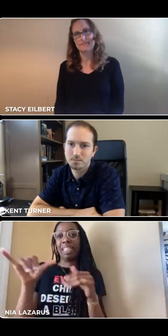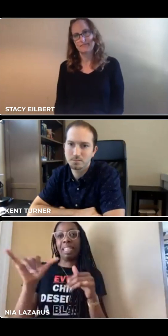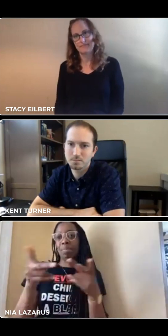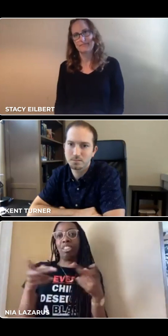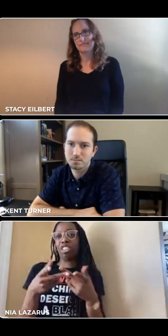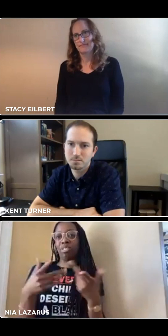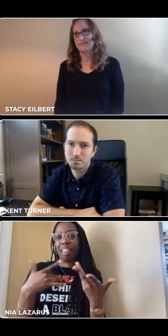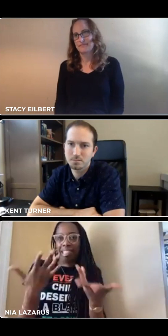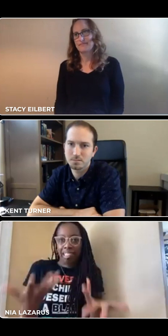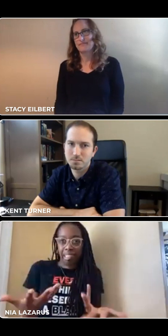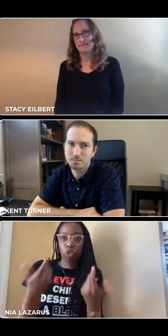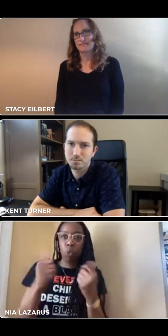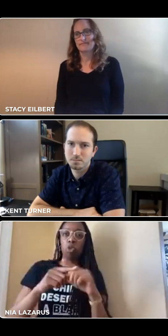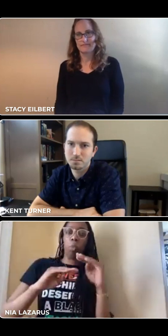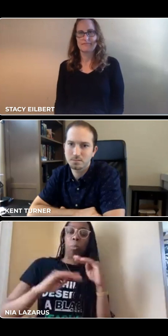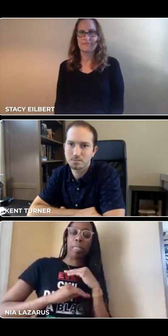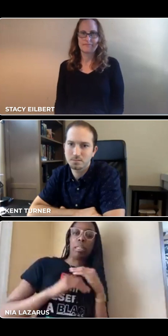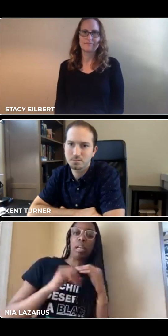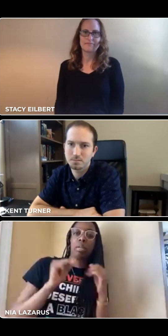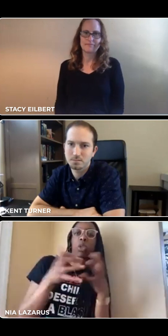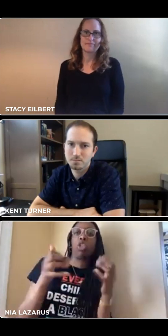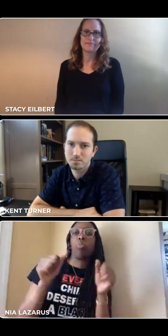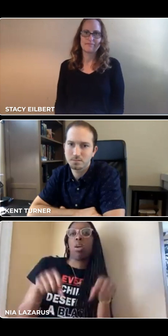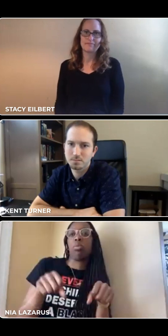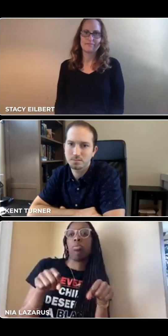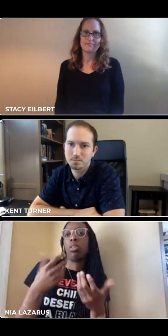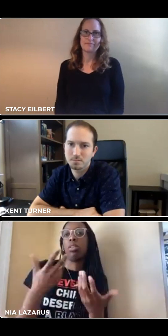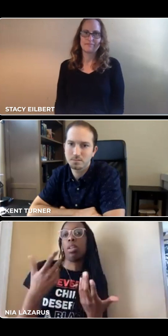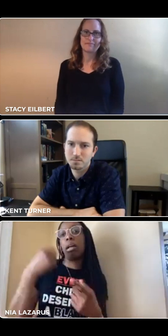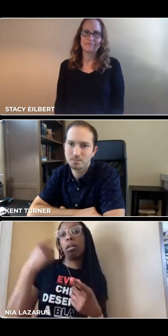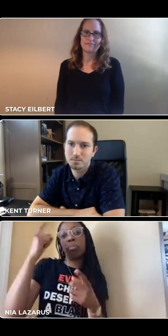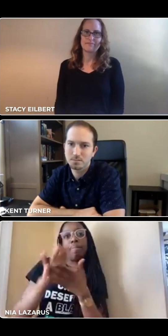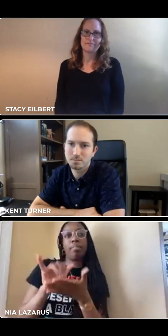We're doing the best we can. And I think everyone feels, like, in a similar position.